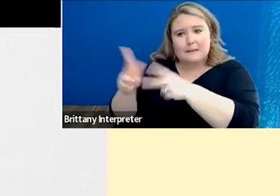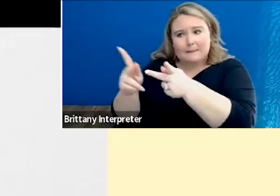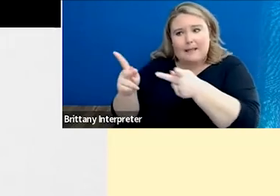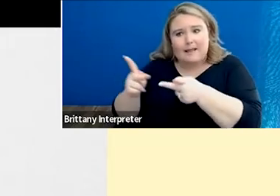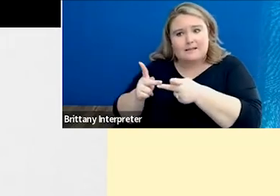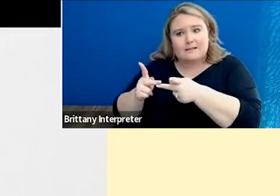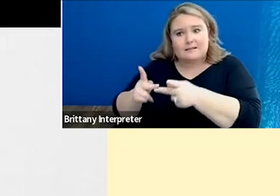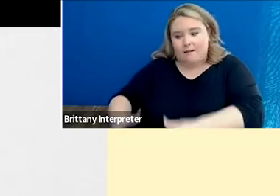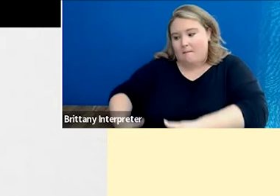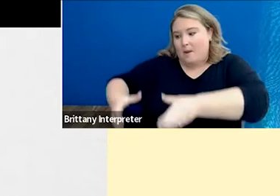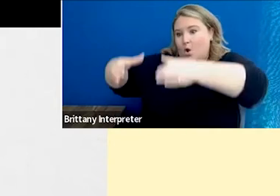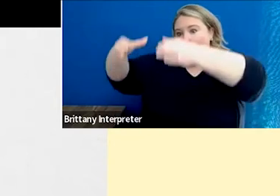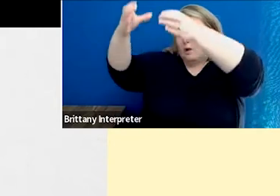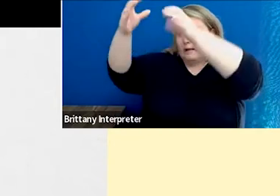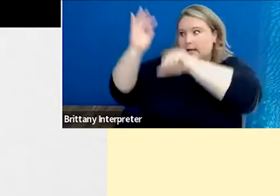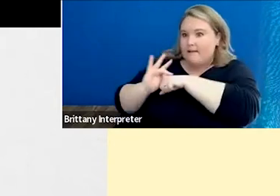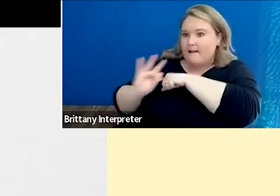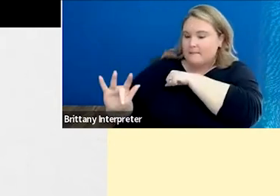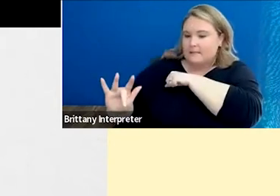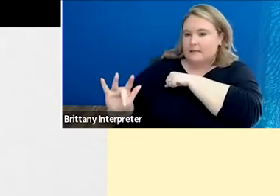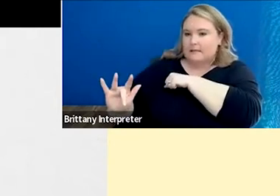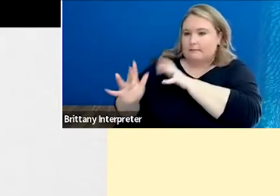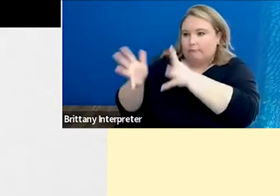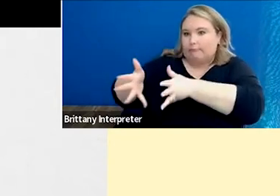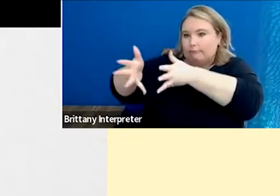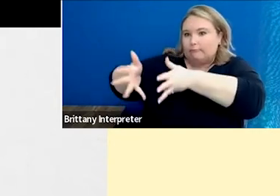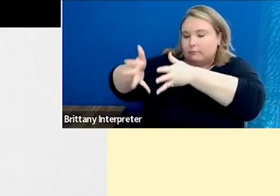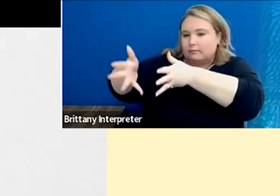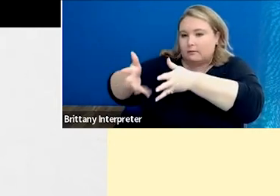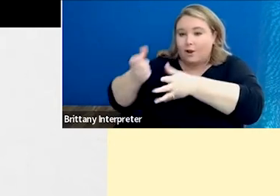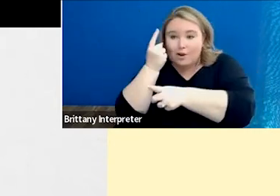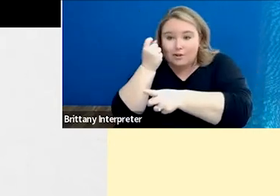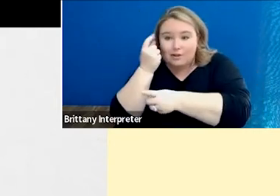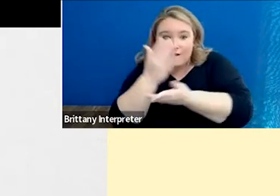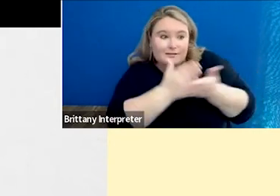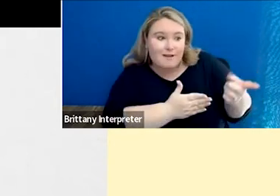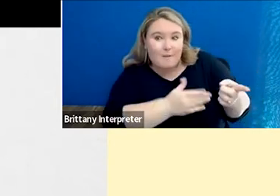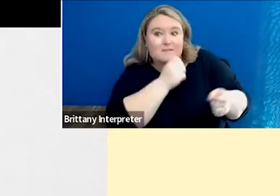and plenty of luxury condos that are left empty while our sisters and brothers have no place to sleep at night